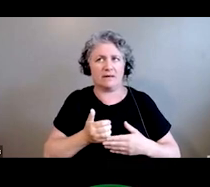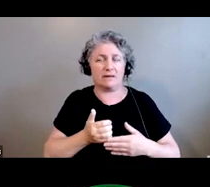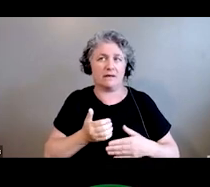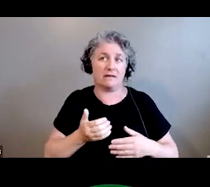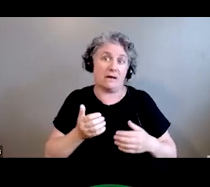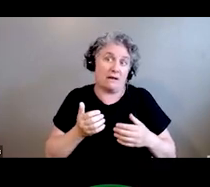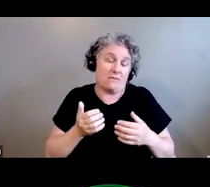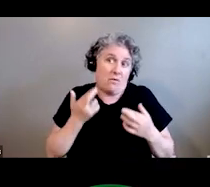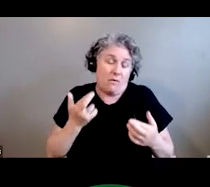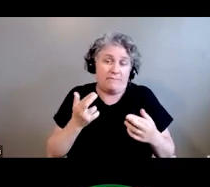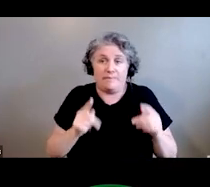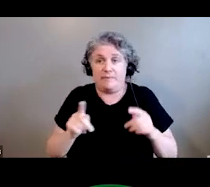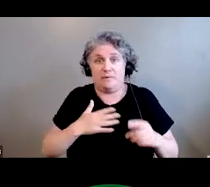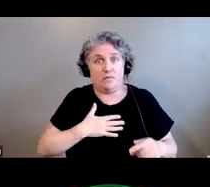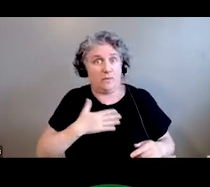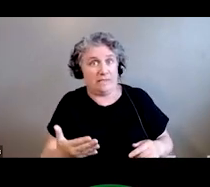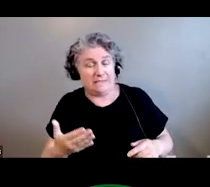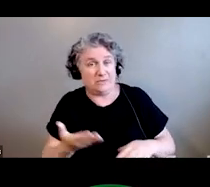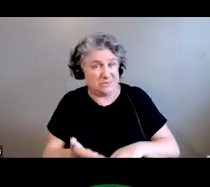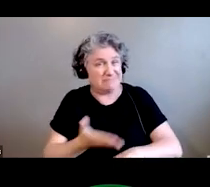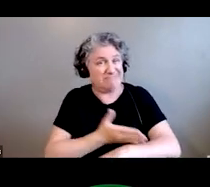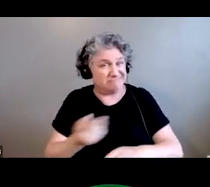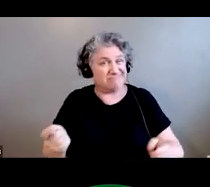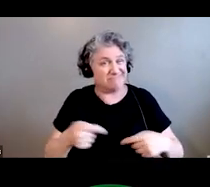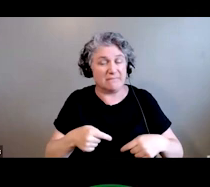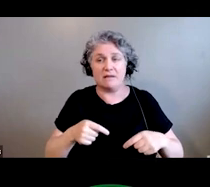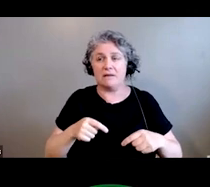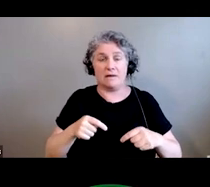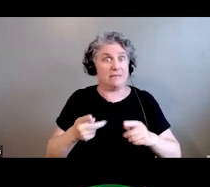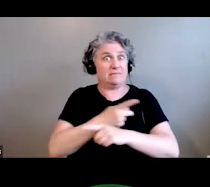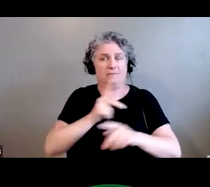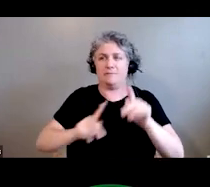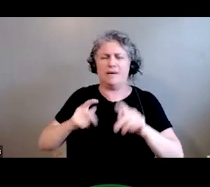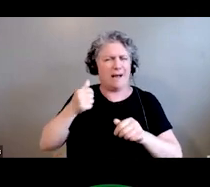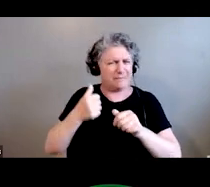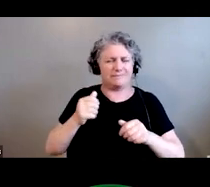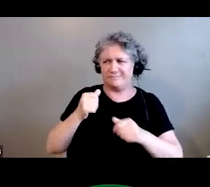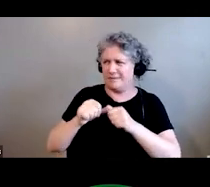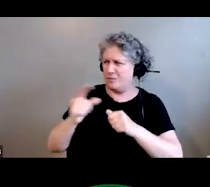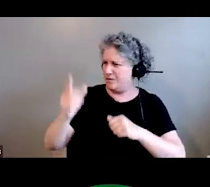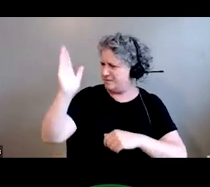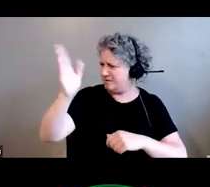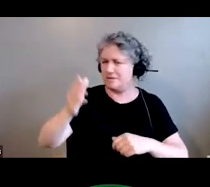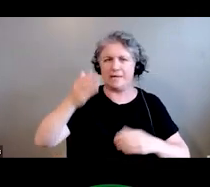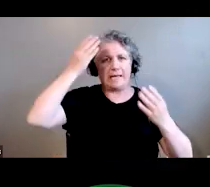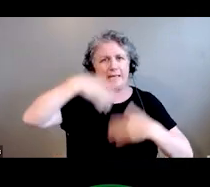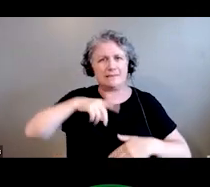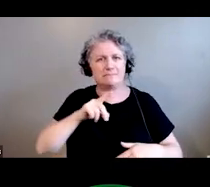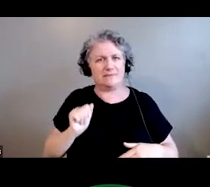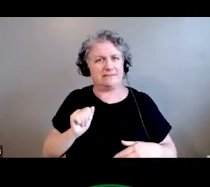I do a lot of work with a lot of people living with types of disabilities where they know that people don't understand what their lived experience is at all.